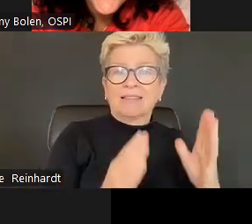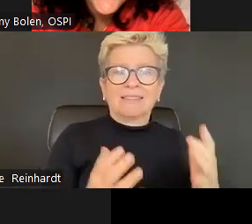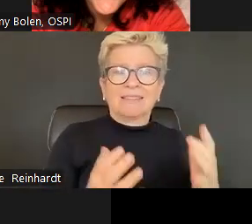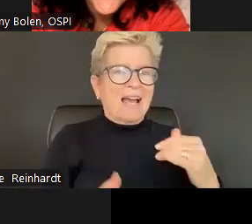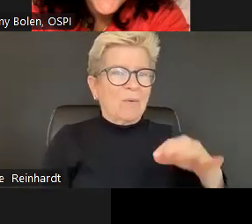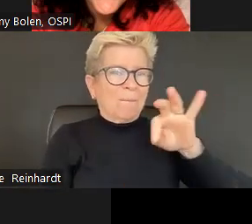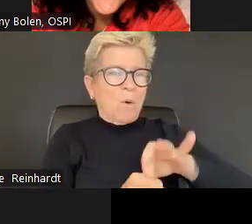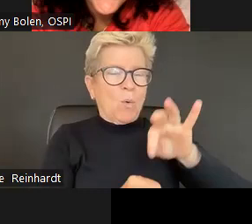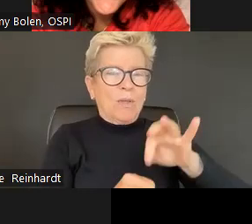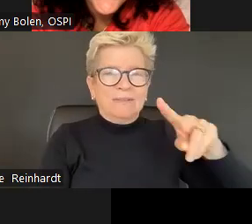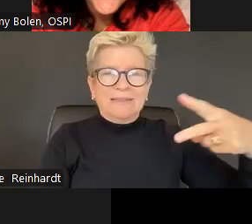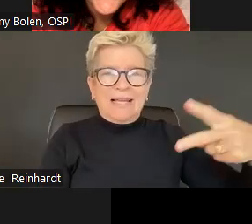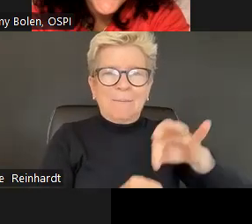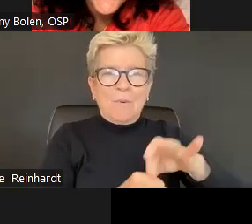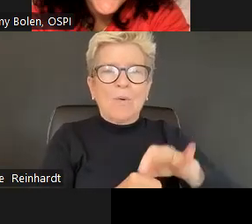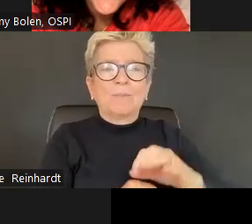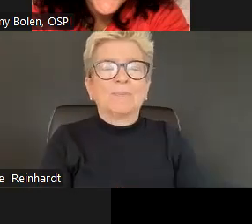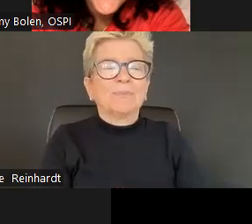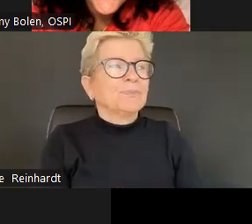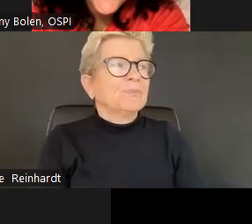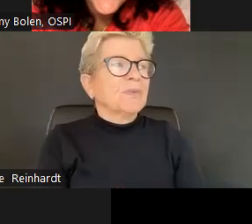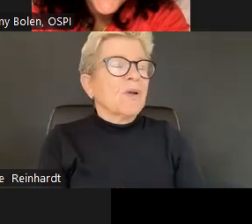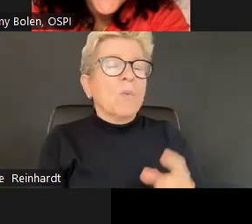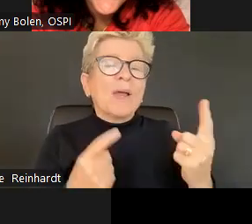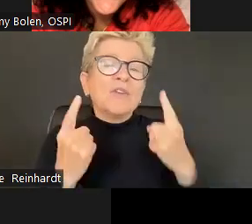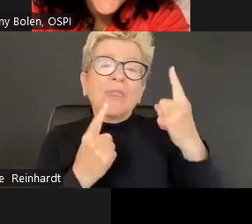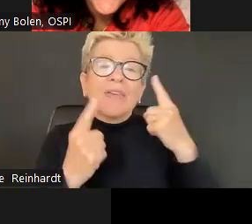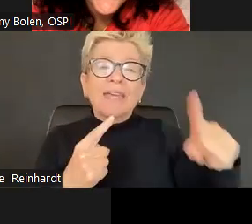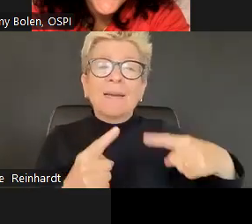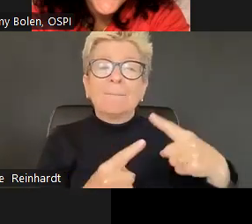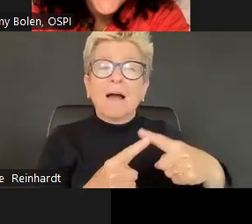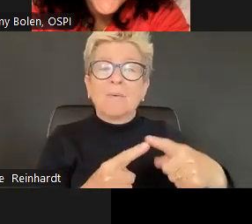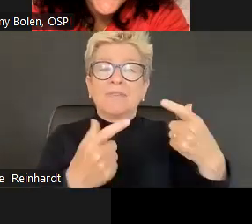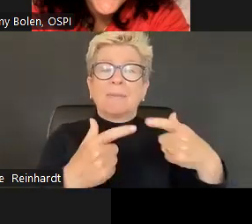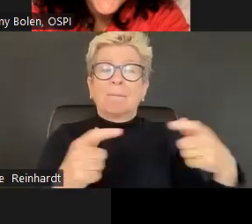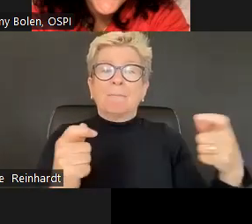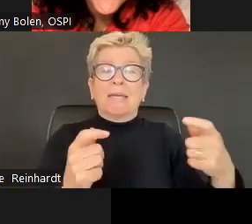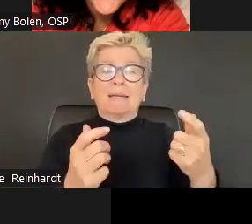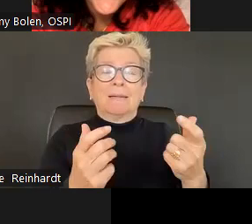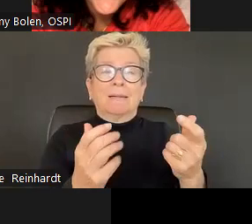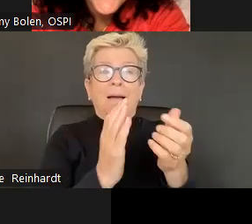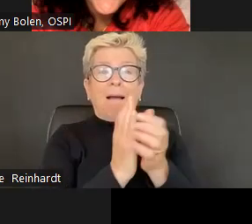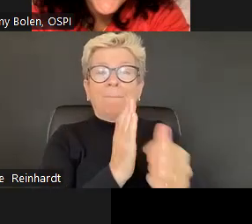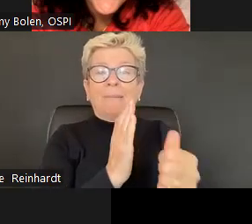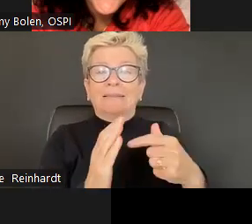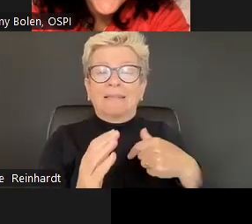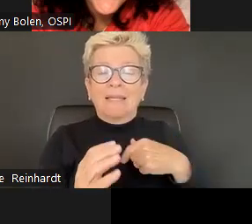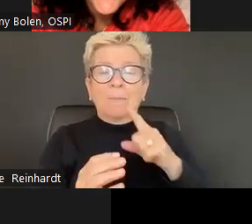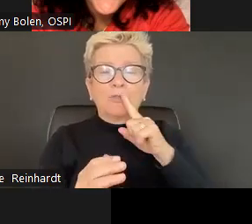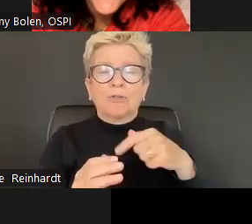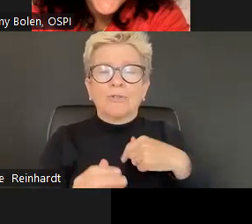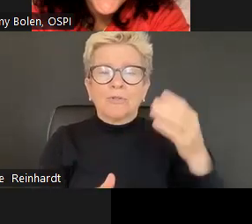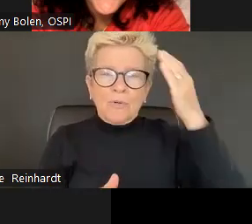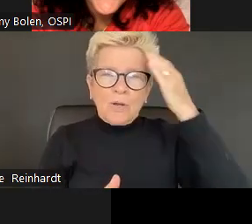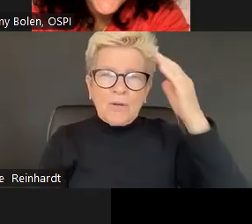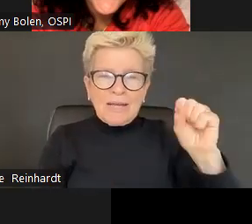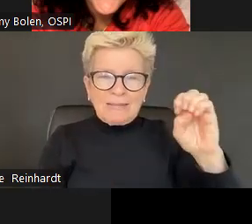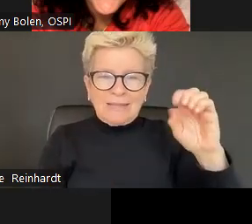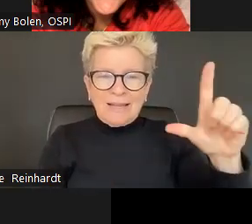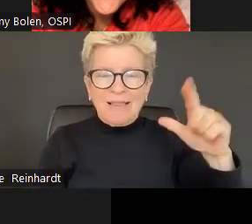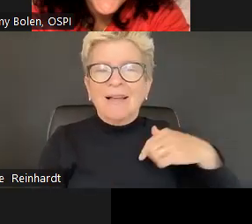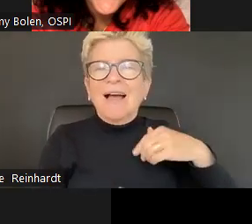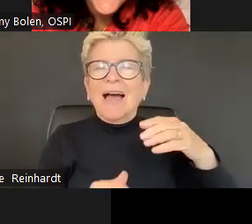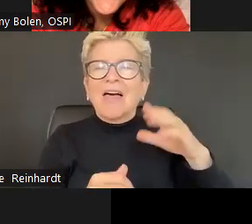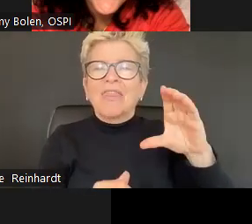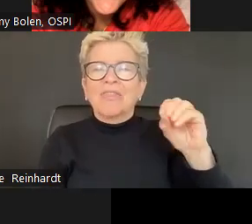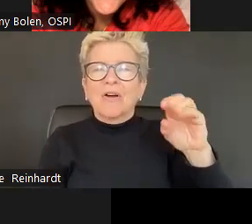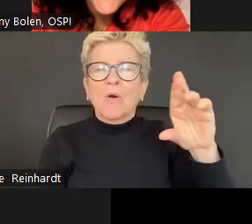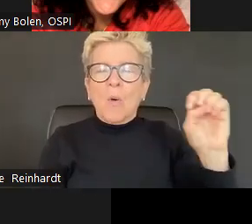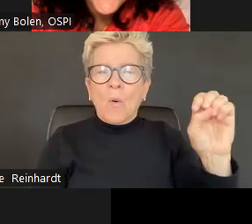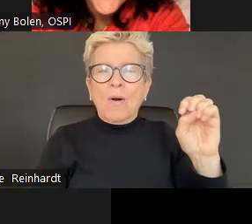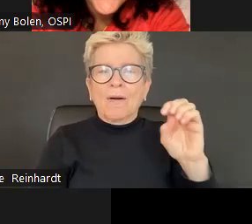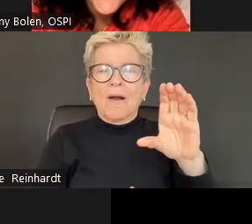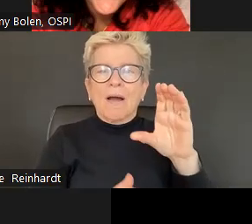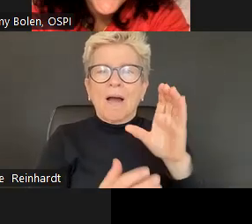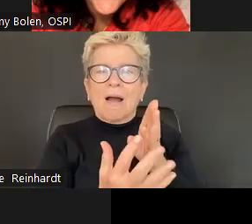So it's incredibly important to kind of think about and reflect on those. So this self-assessment tool kind of really helps you kind of gauge and understand how do your competencies influence your interactions with your students, and with your interactions with colleagues?